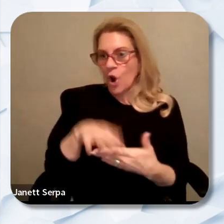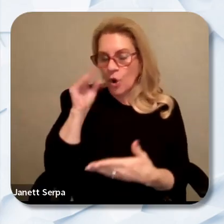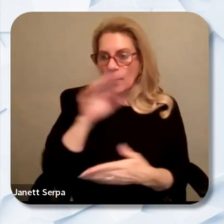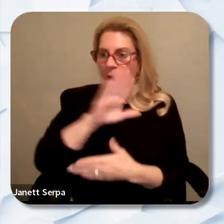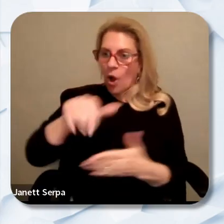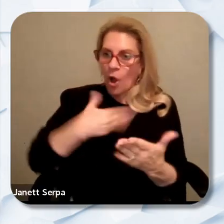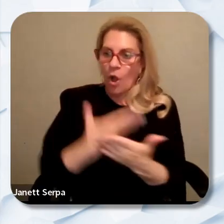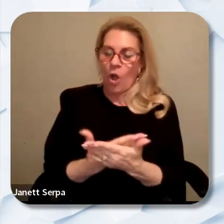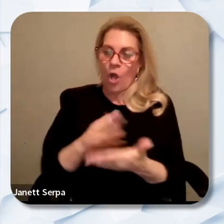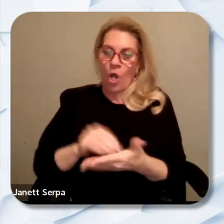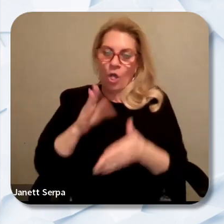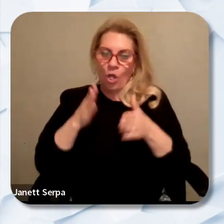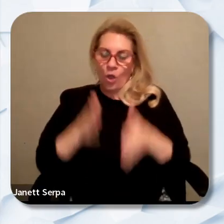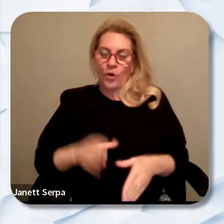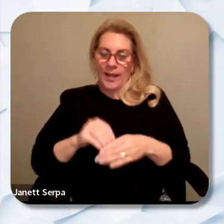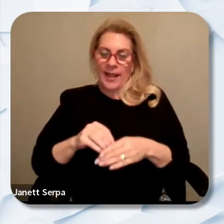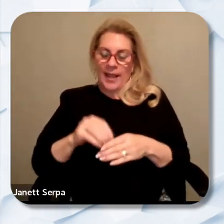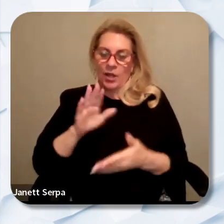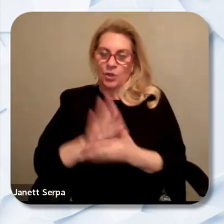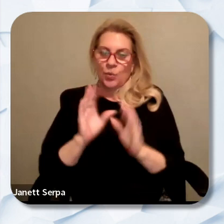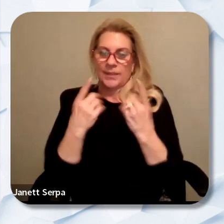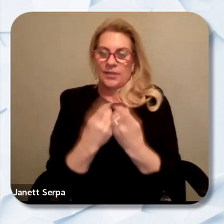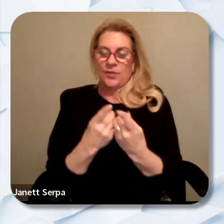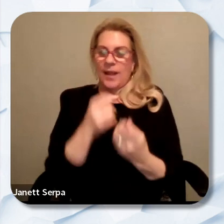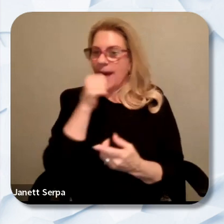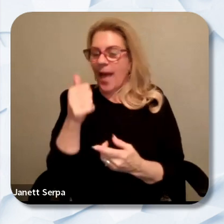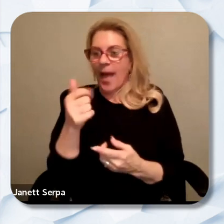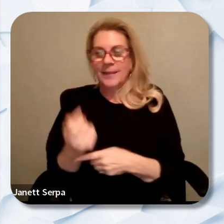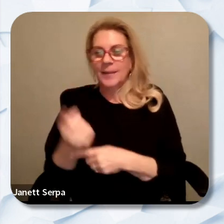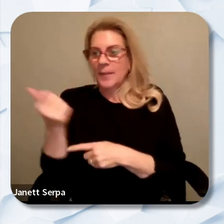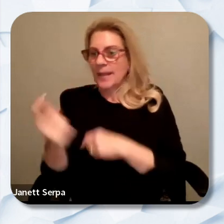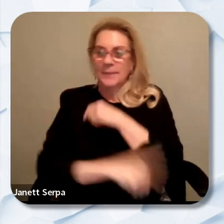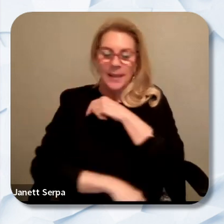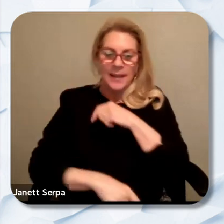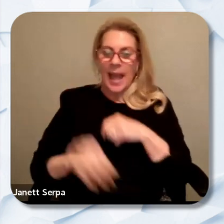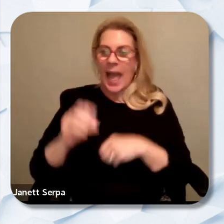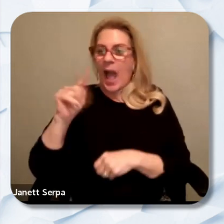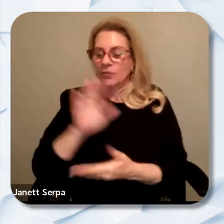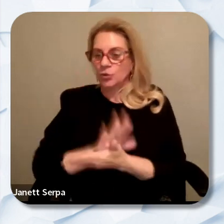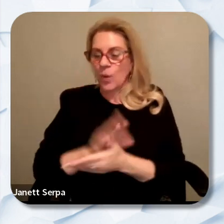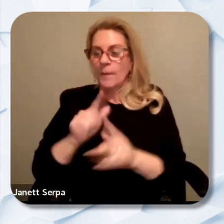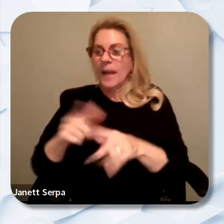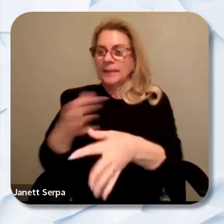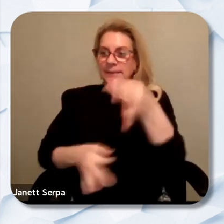Dallas Independent School District no longer being suspended out of school but instead being given